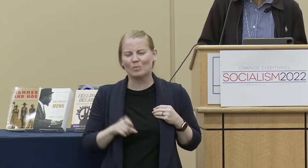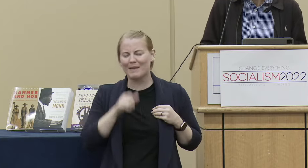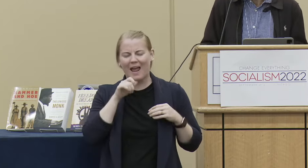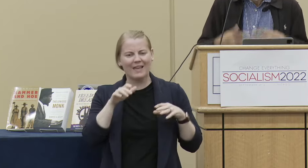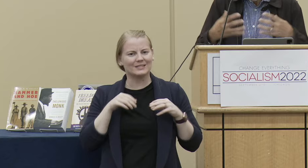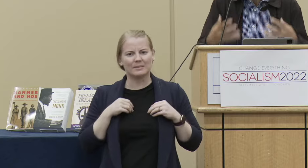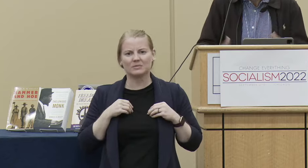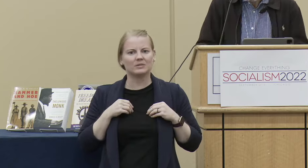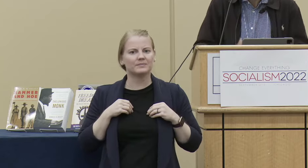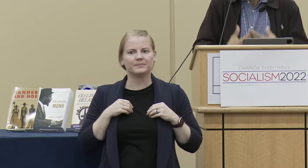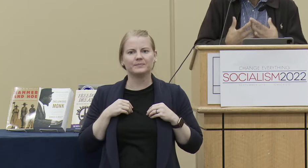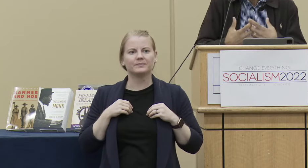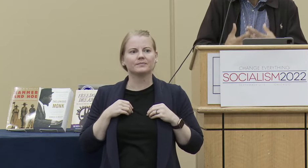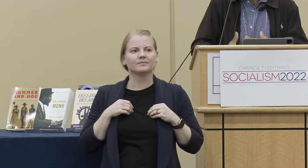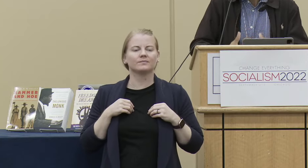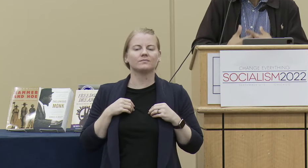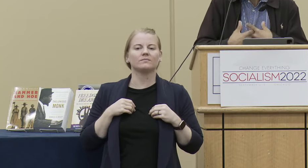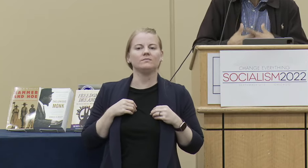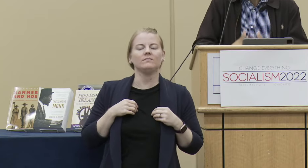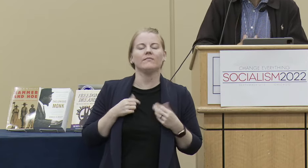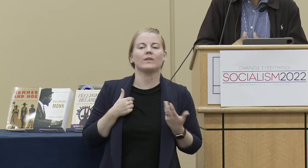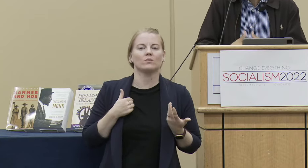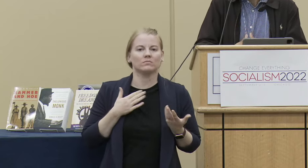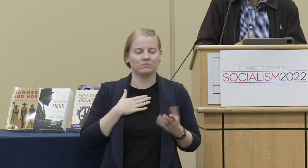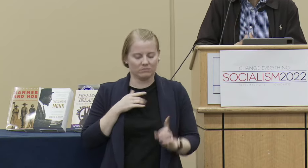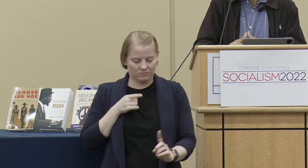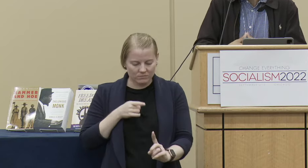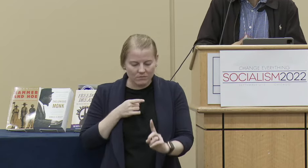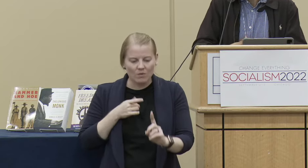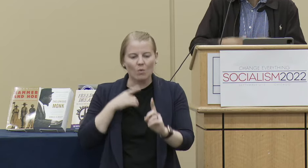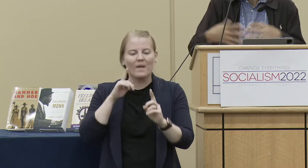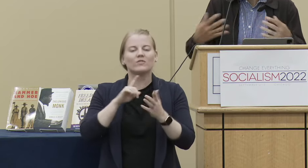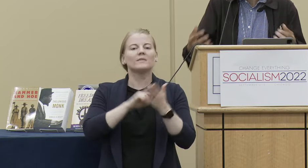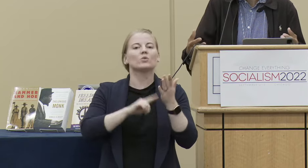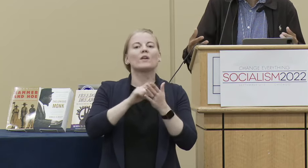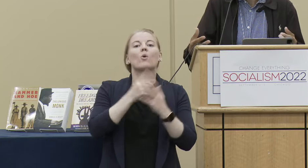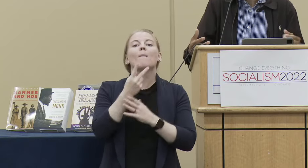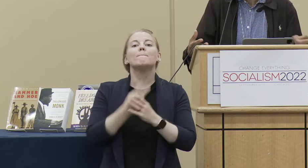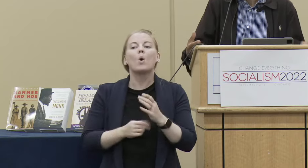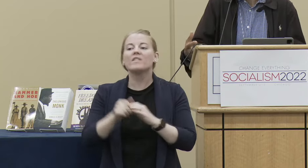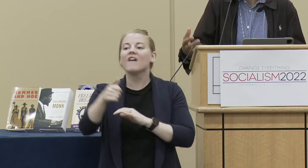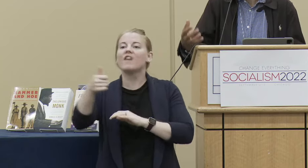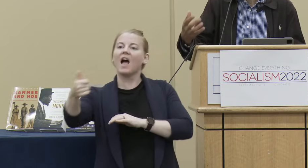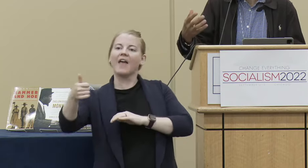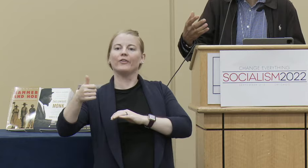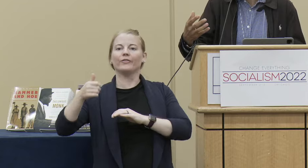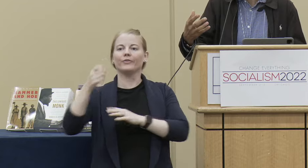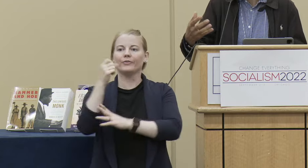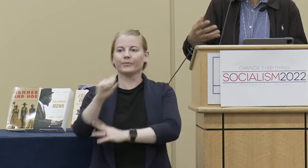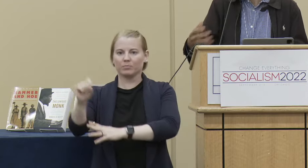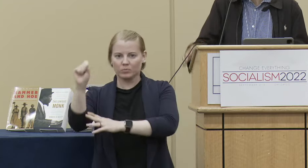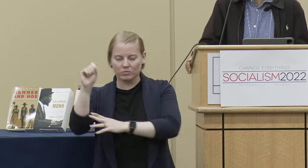unacceptable. It should be unacceptable .